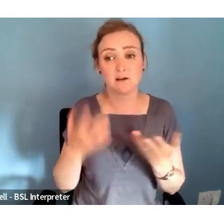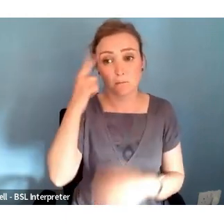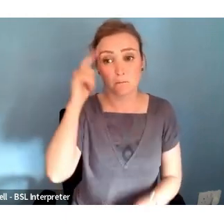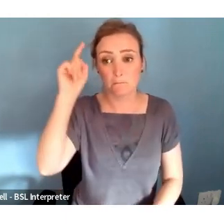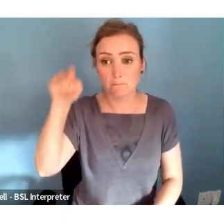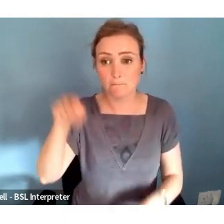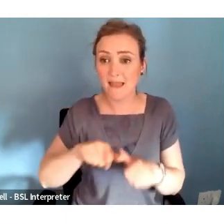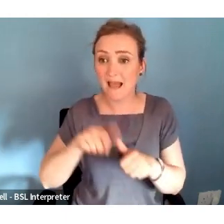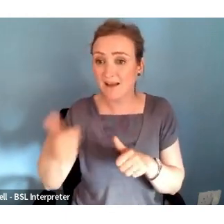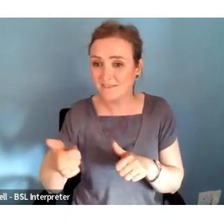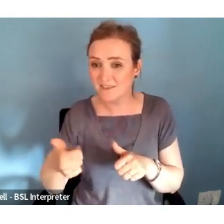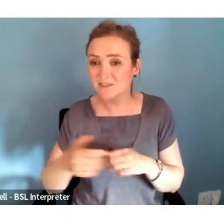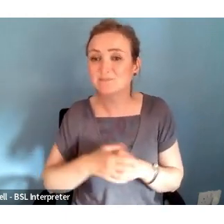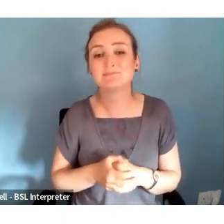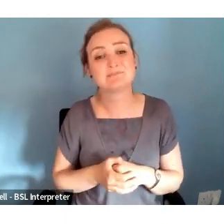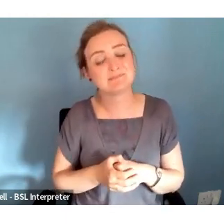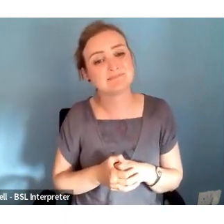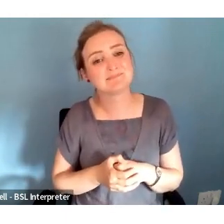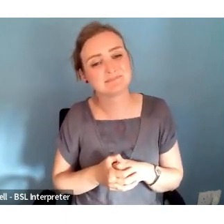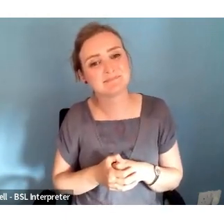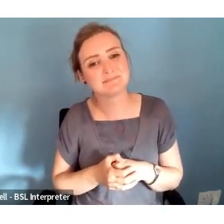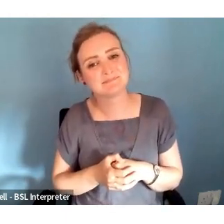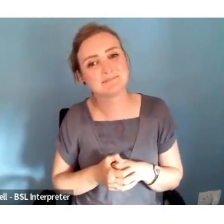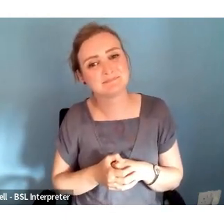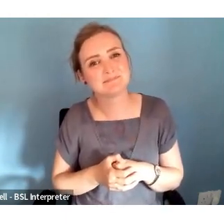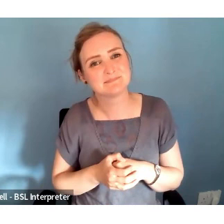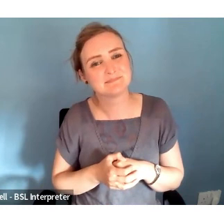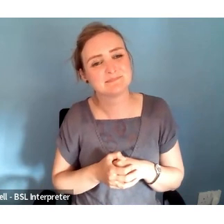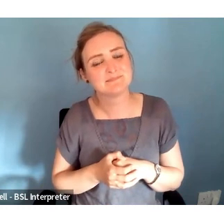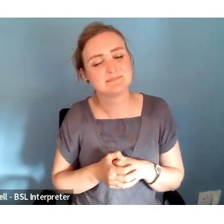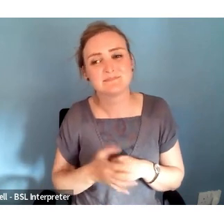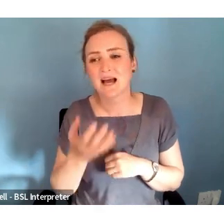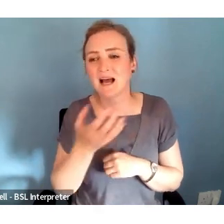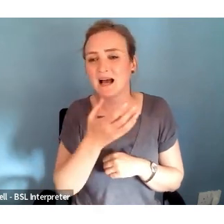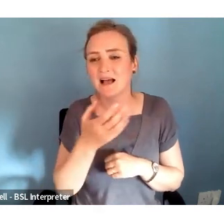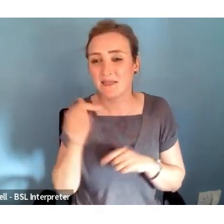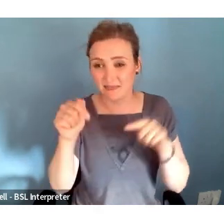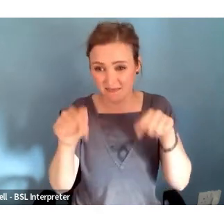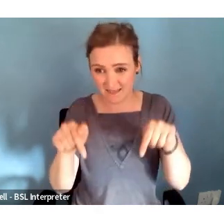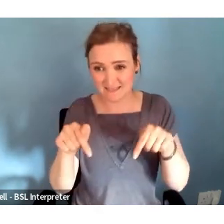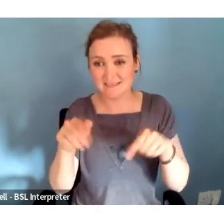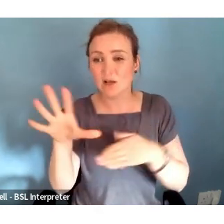today, A: It will be recorded, so you will be able to go back and see the recording.